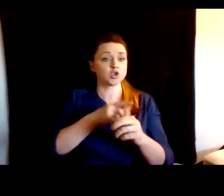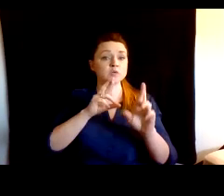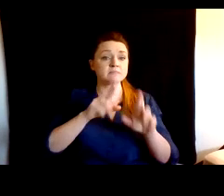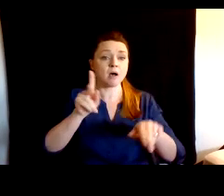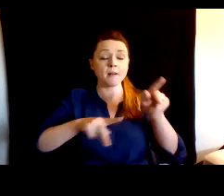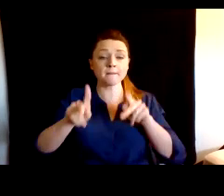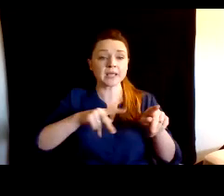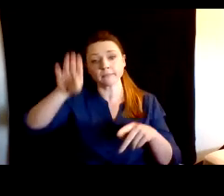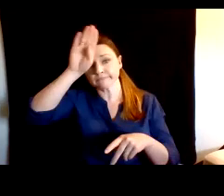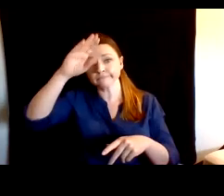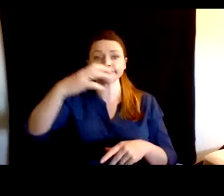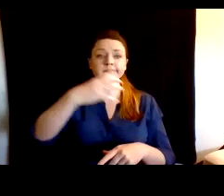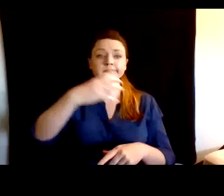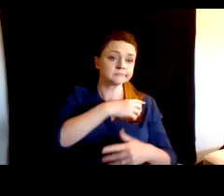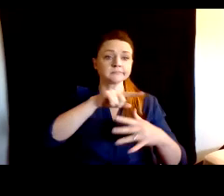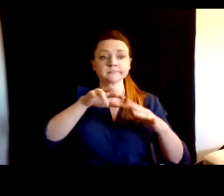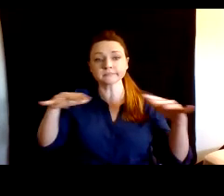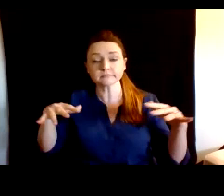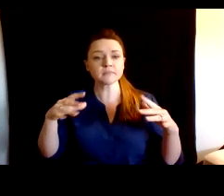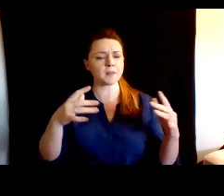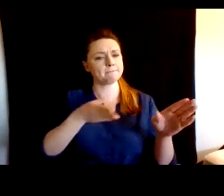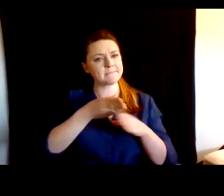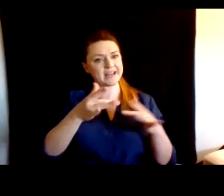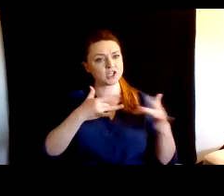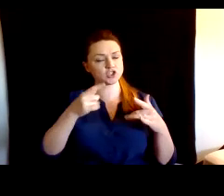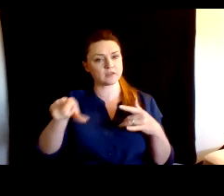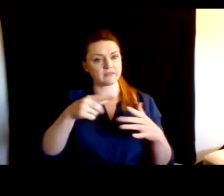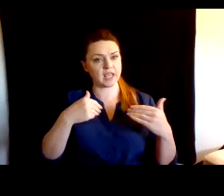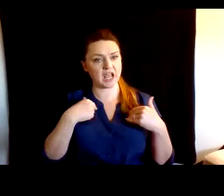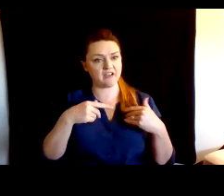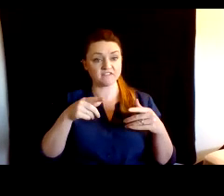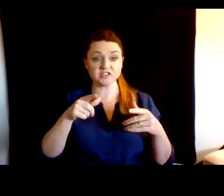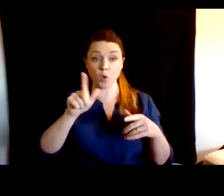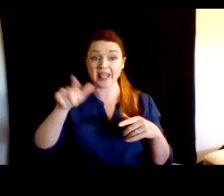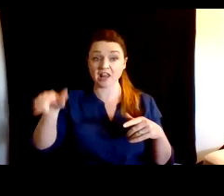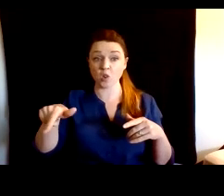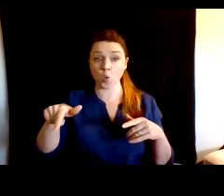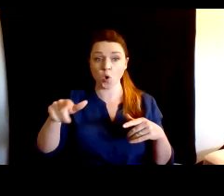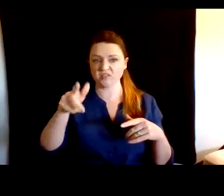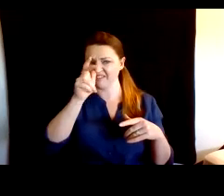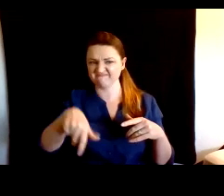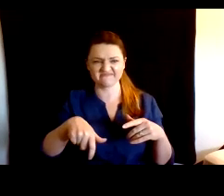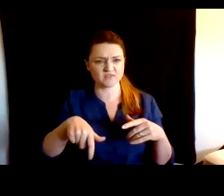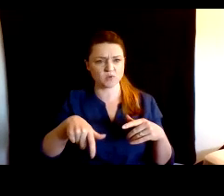And one of the major concerns that they tend to have is about slum lords or an unlicensed group homes as well.